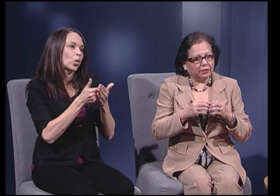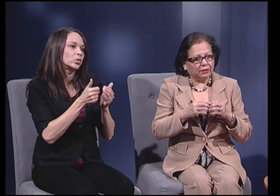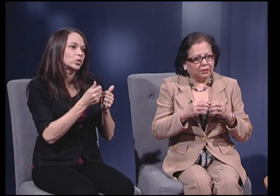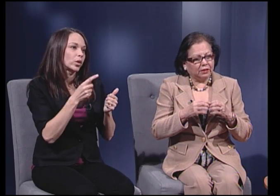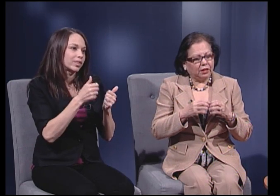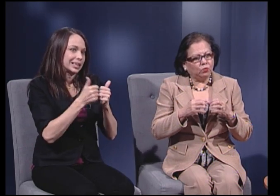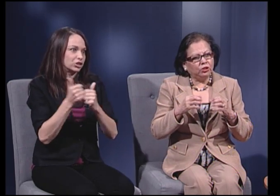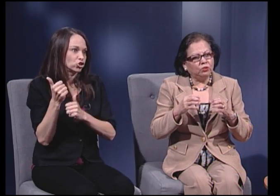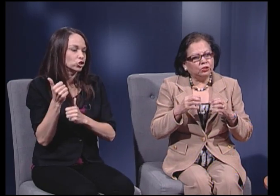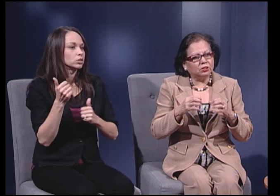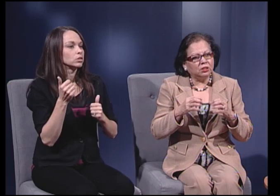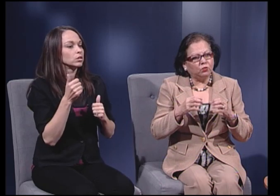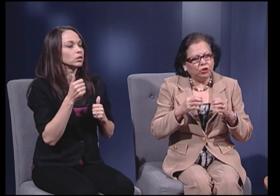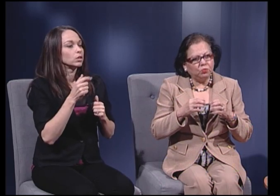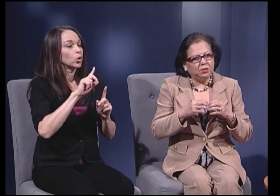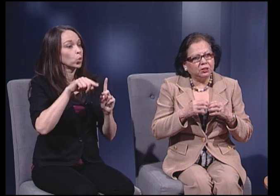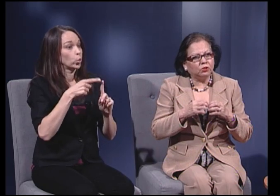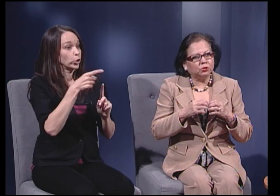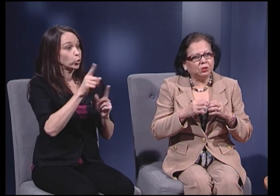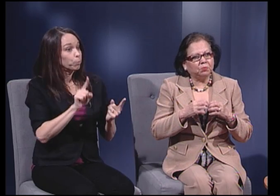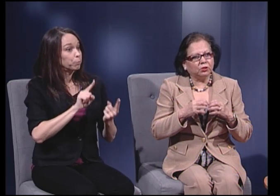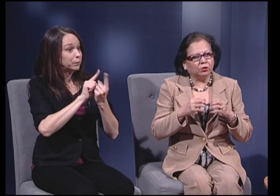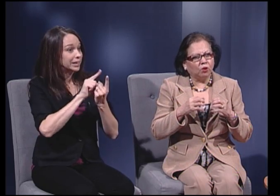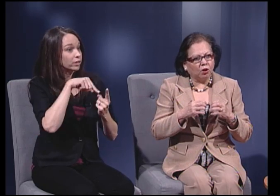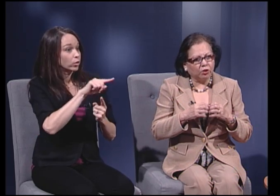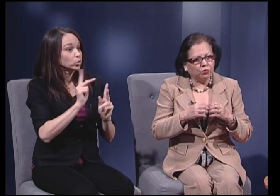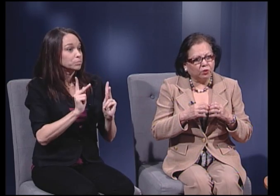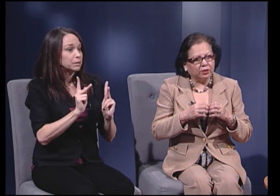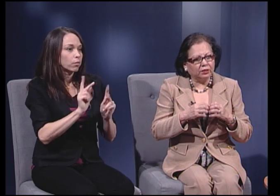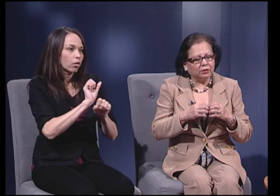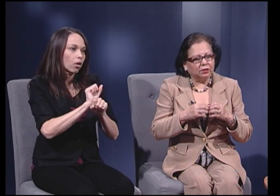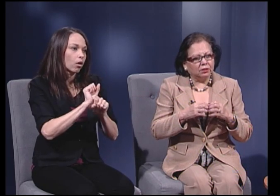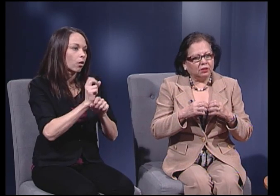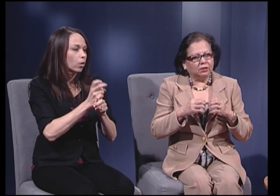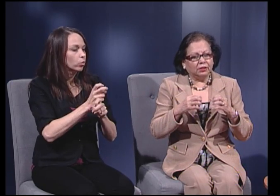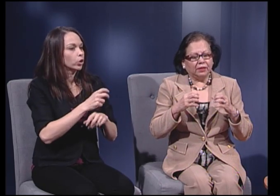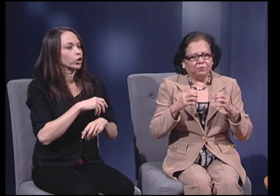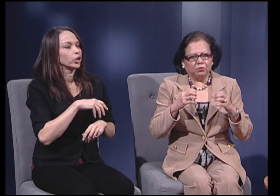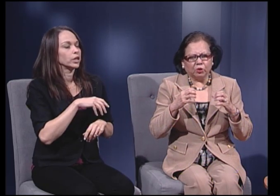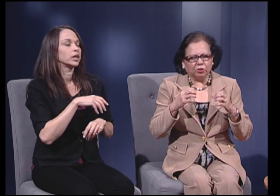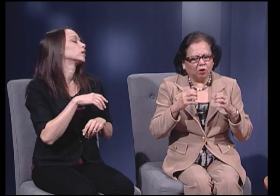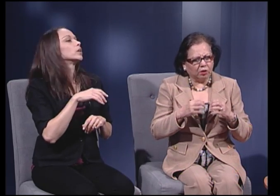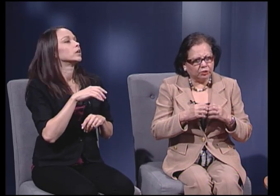And when you see-- when you meet those people that are hardworking, that have worked hard